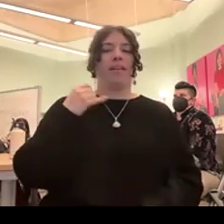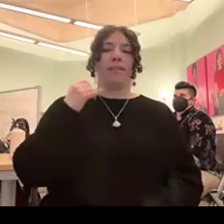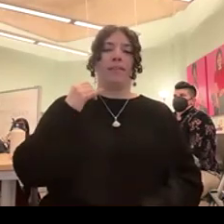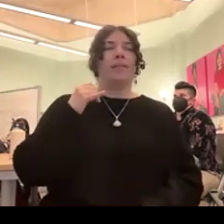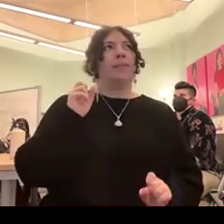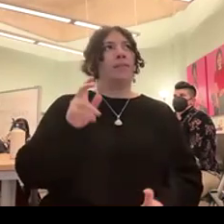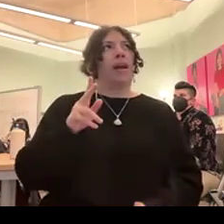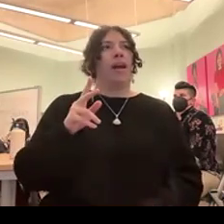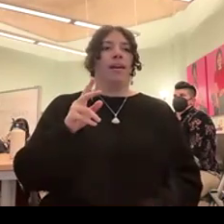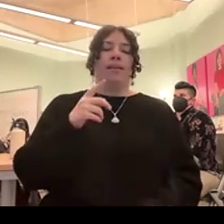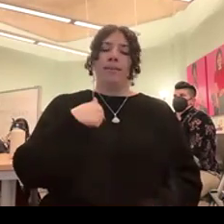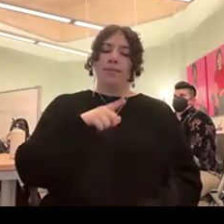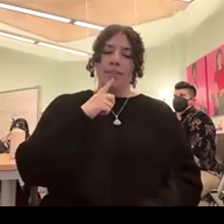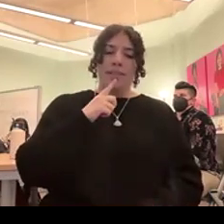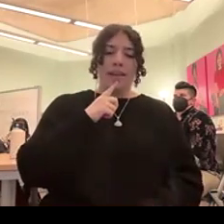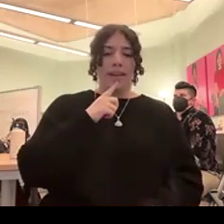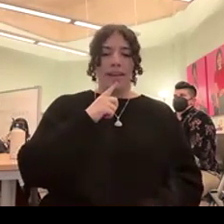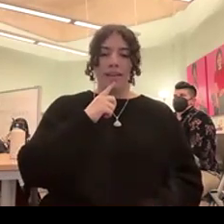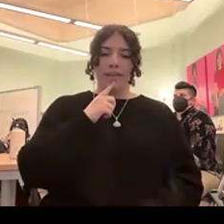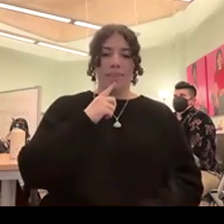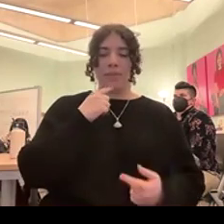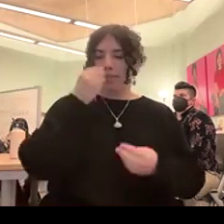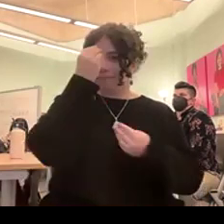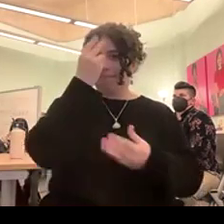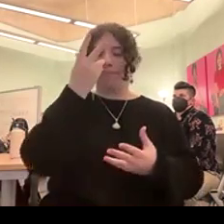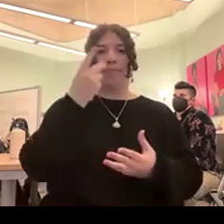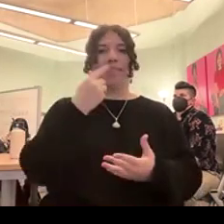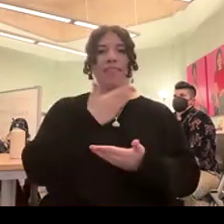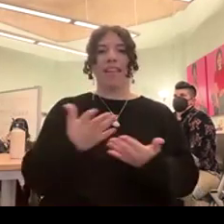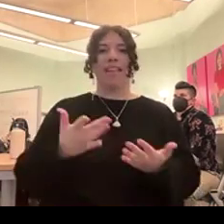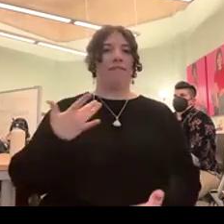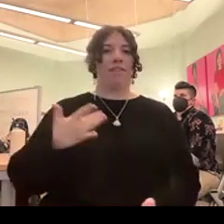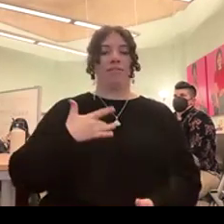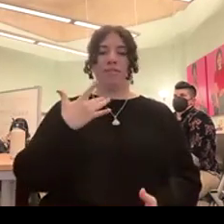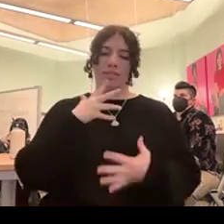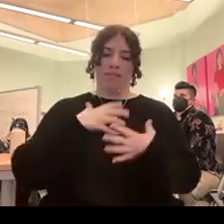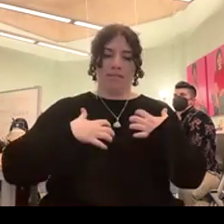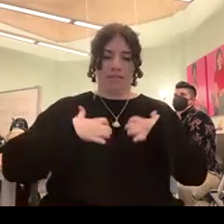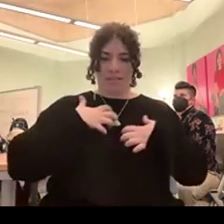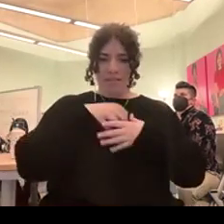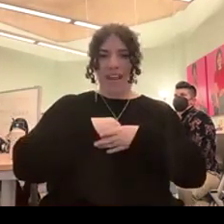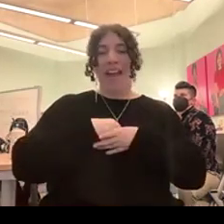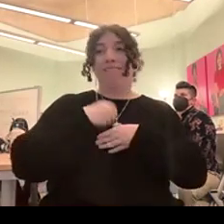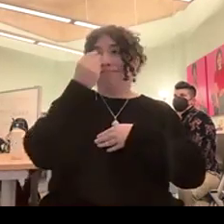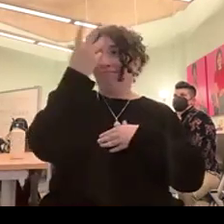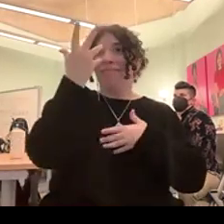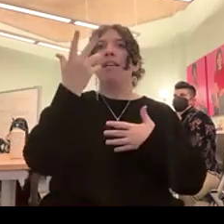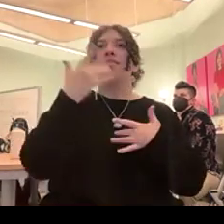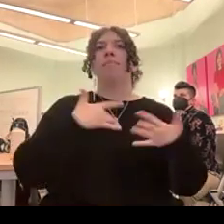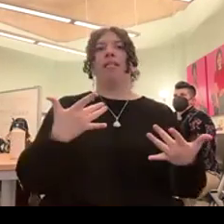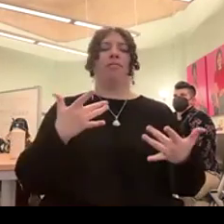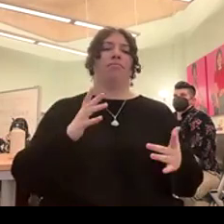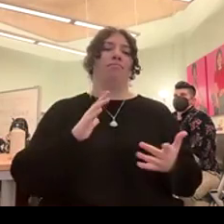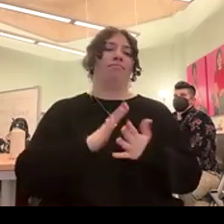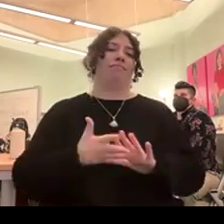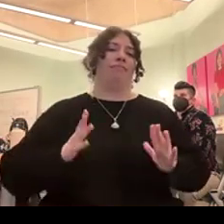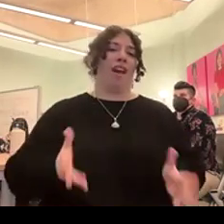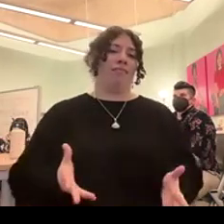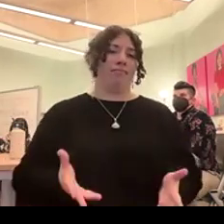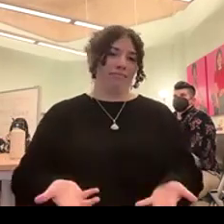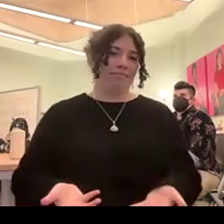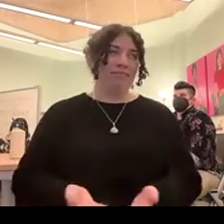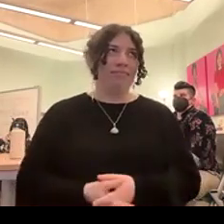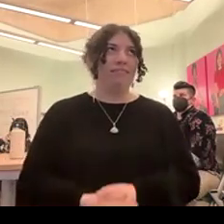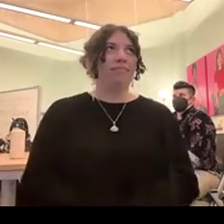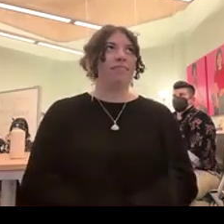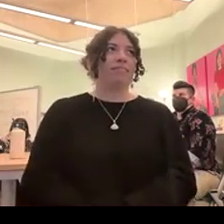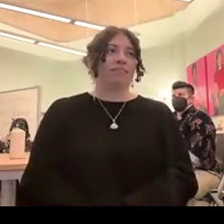reminding myself, "Okay! Let me just say the thing that feels shameful," and usually it's fine.